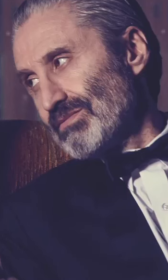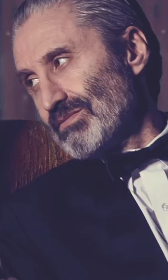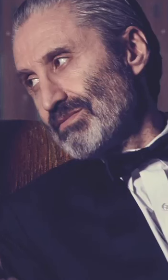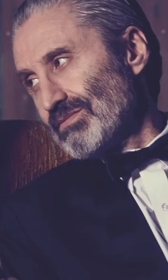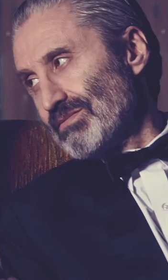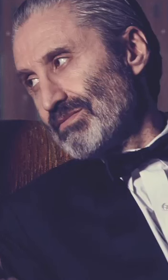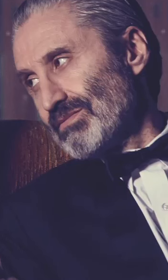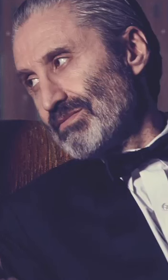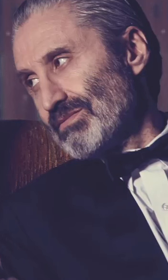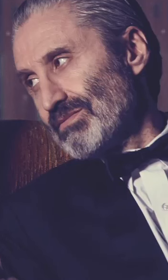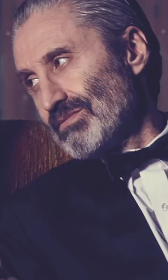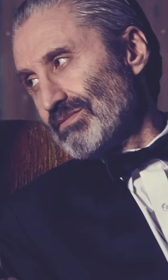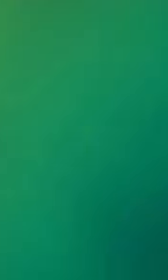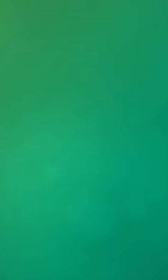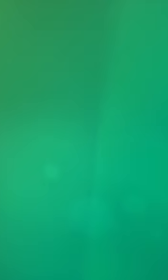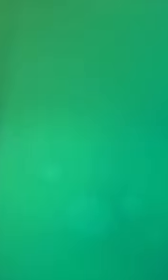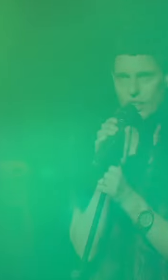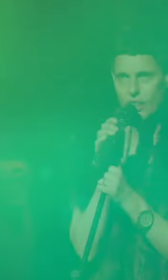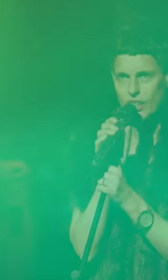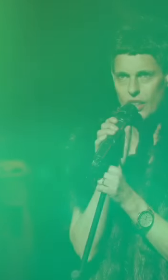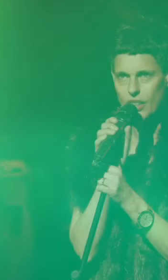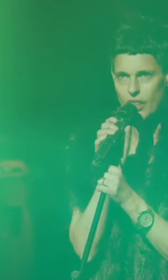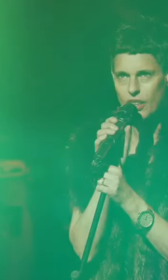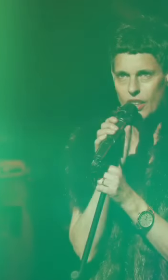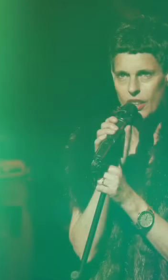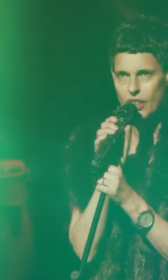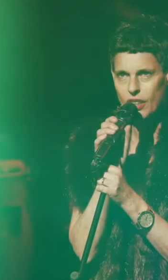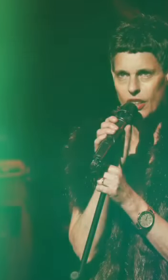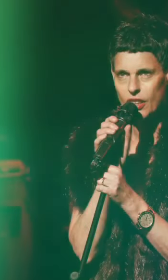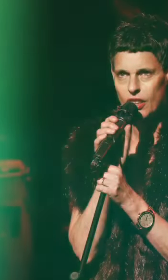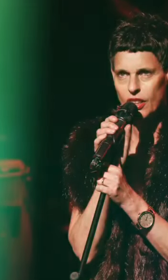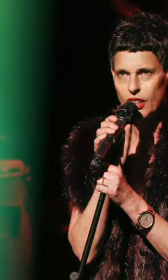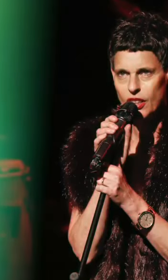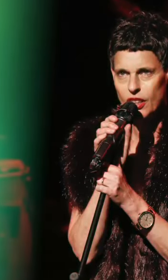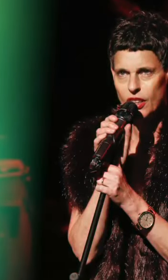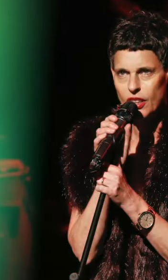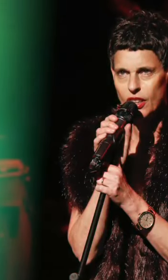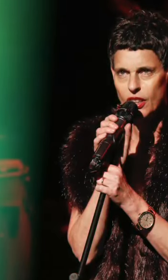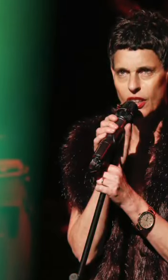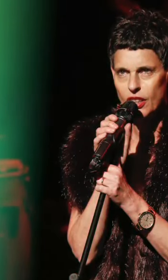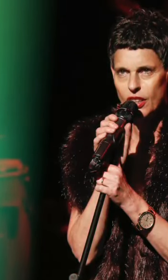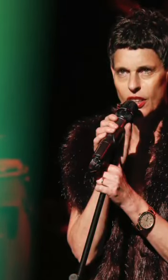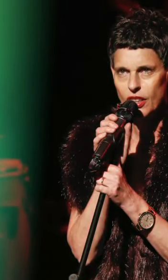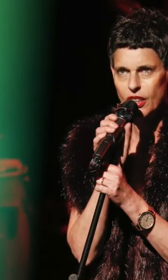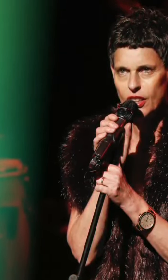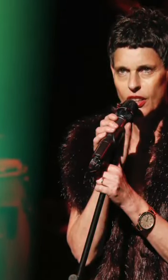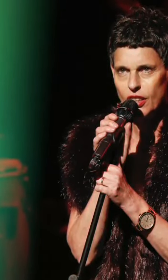It is a pleasure to add to these accolades and to recognise Deborah Conway as the recipient of the 2020